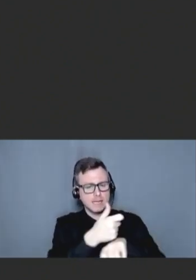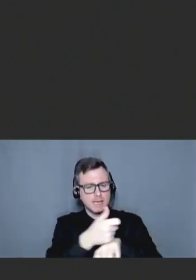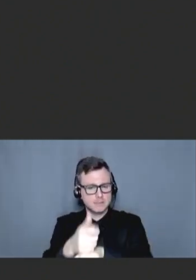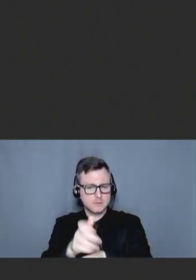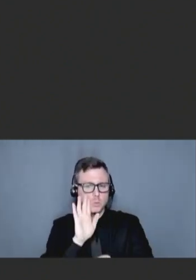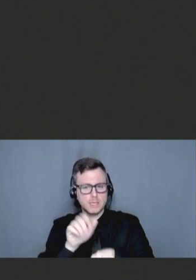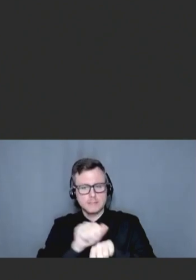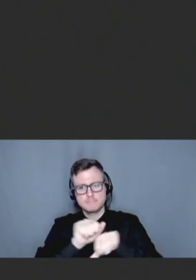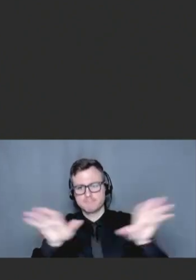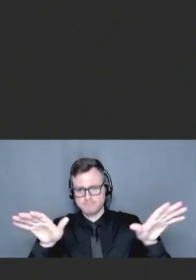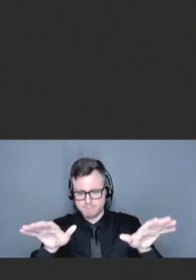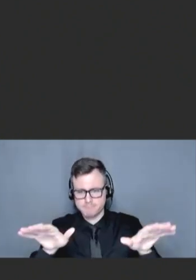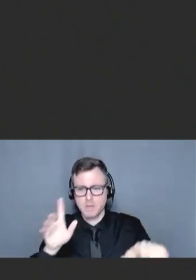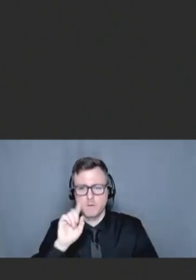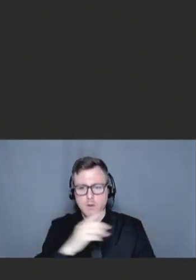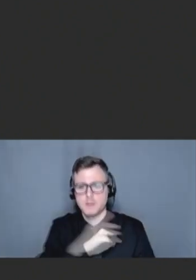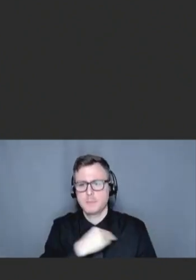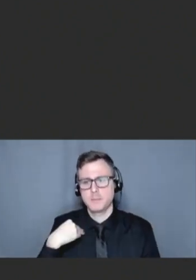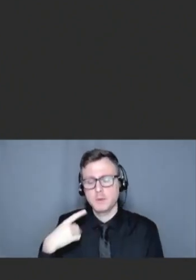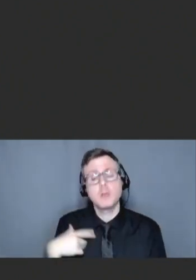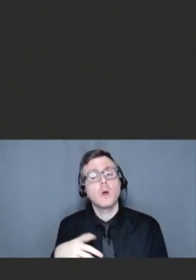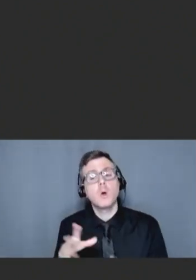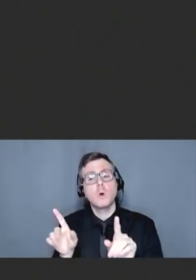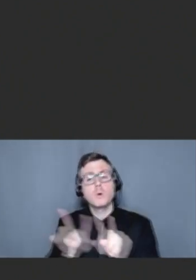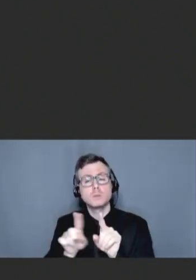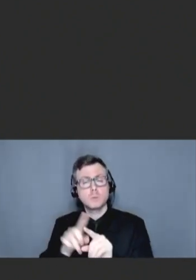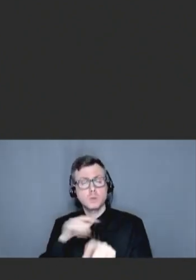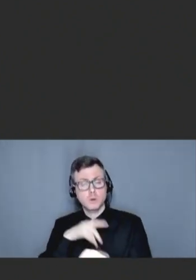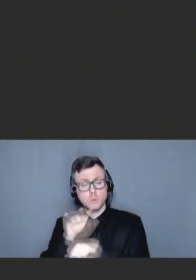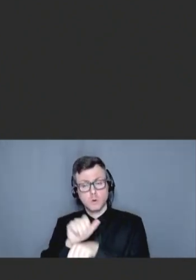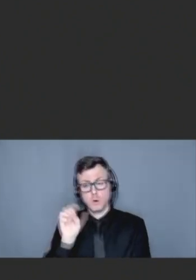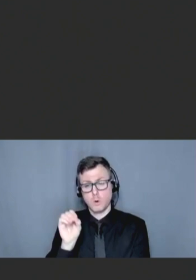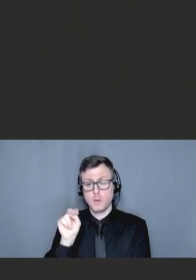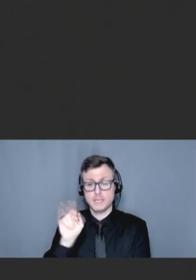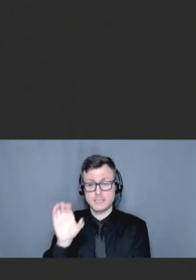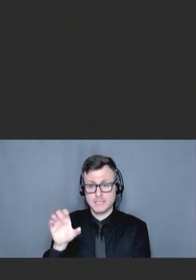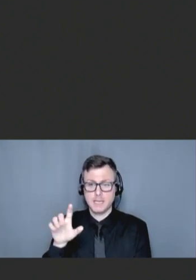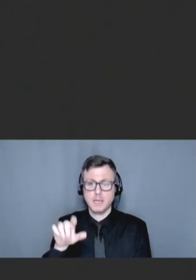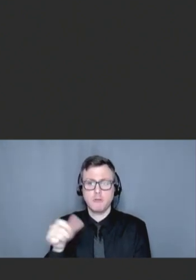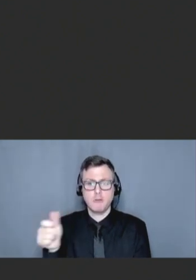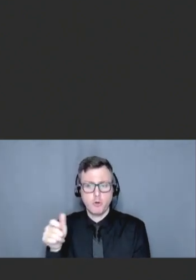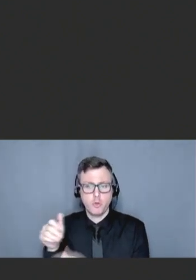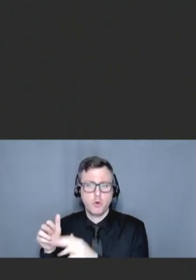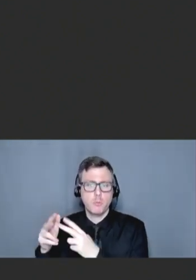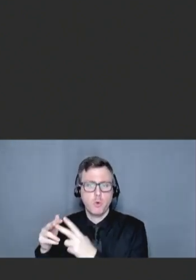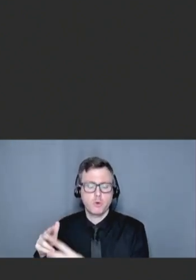In addition, we continue to work with ONC and partners on a learning community to support